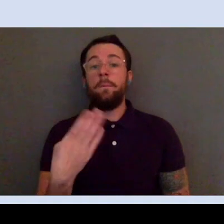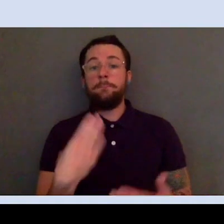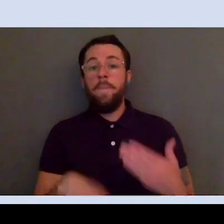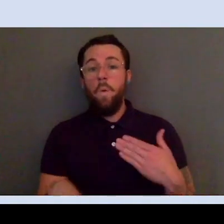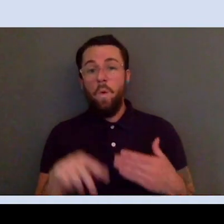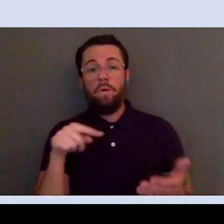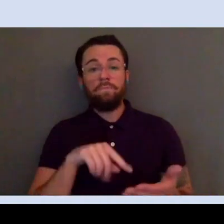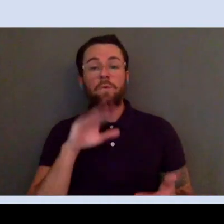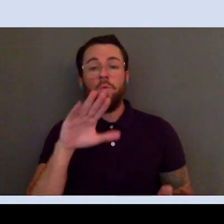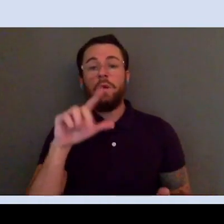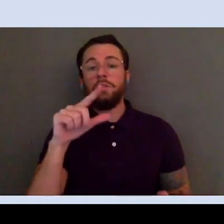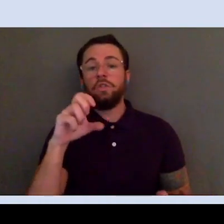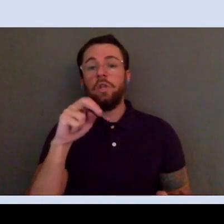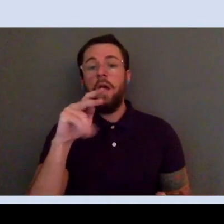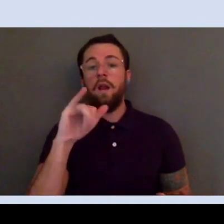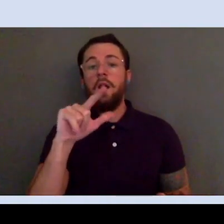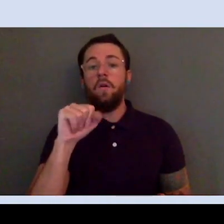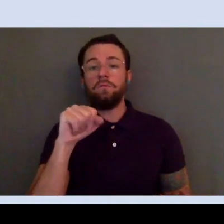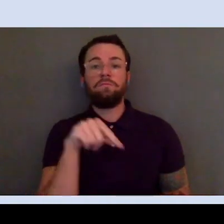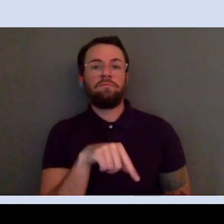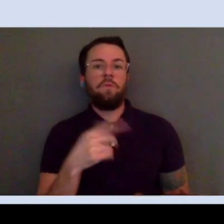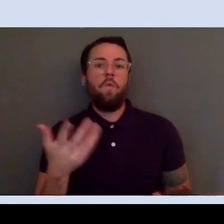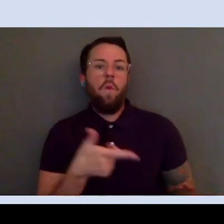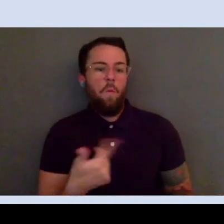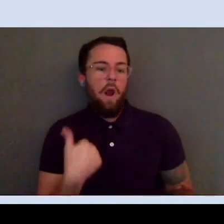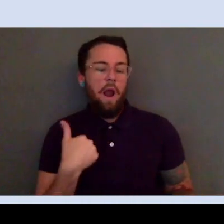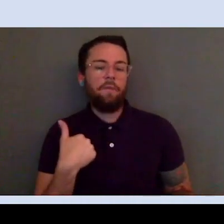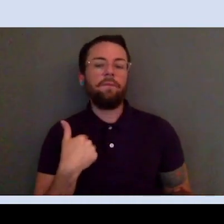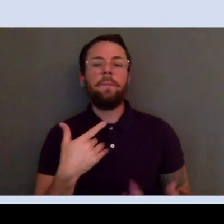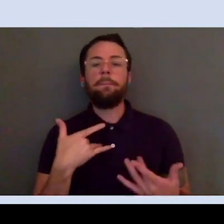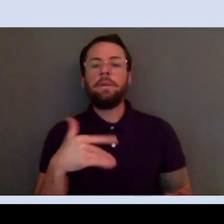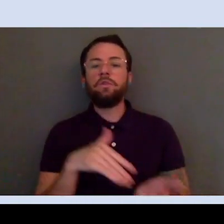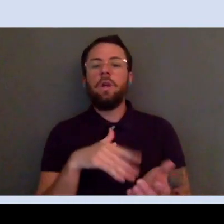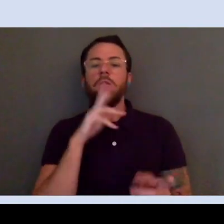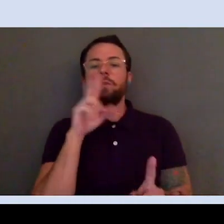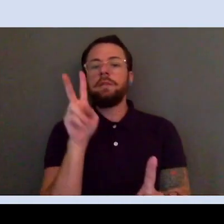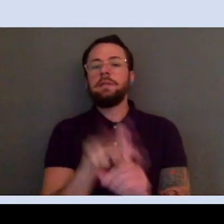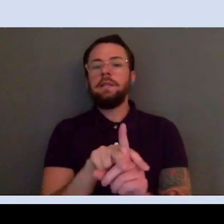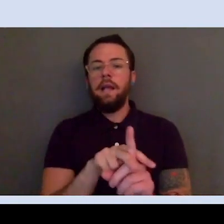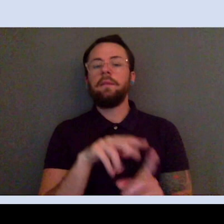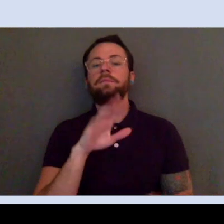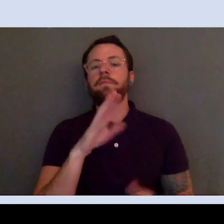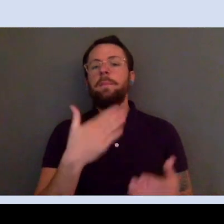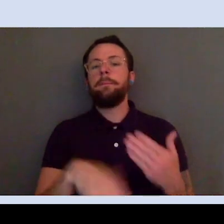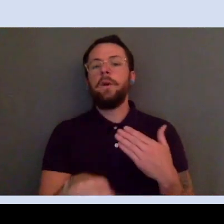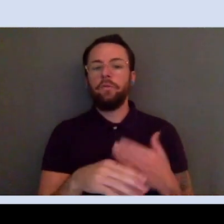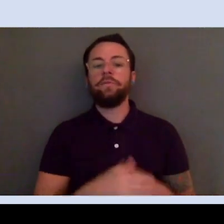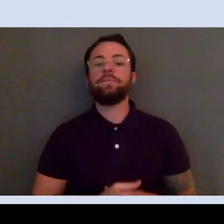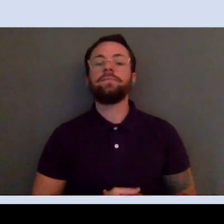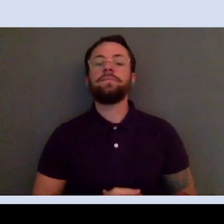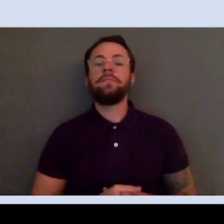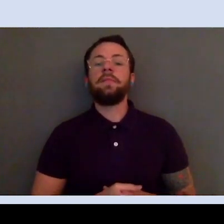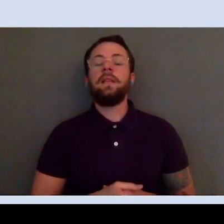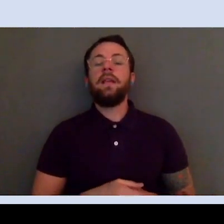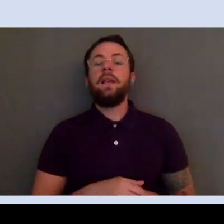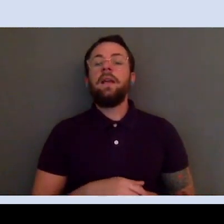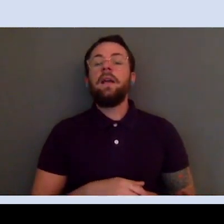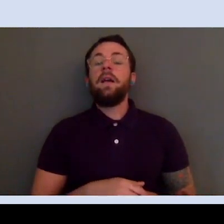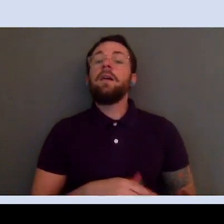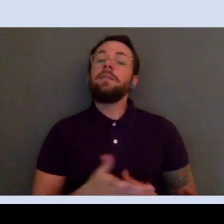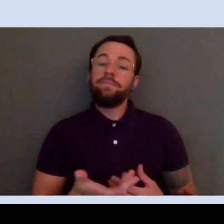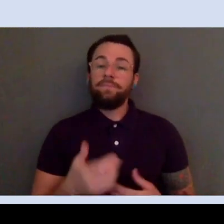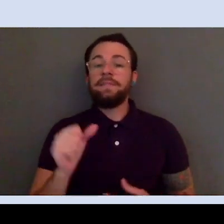It is something that when you are born, you have a certain genetic make up and that comes